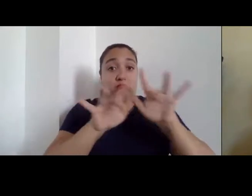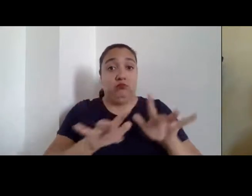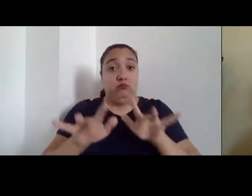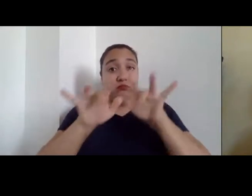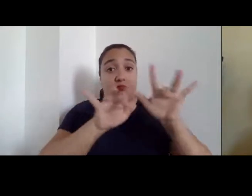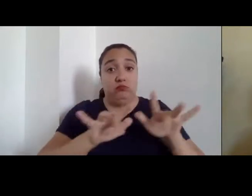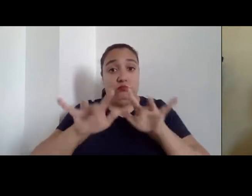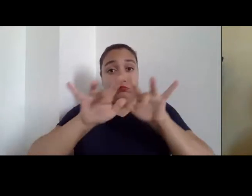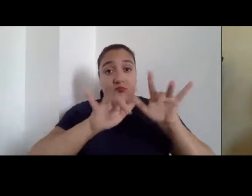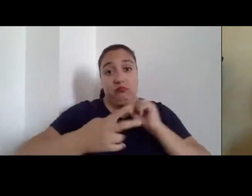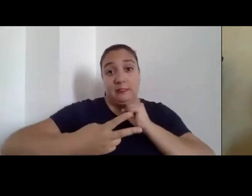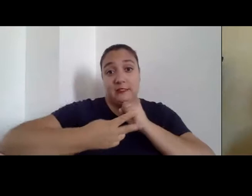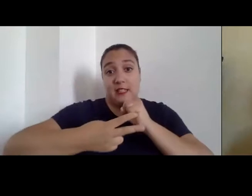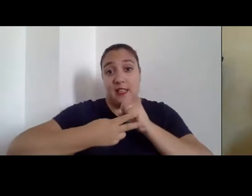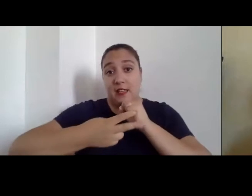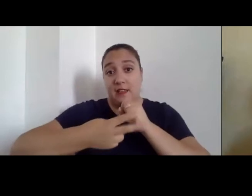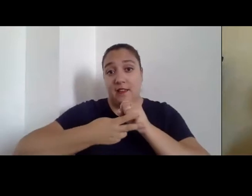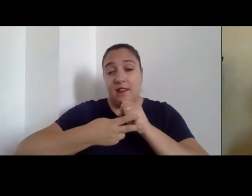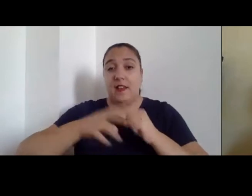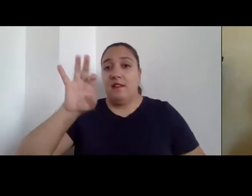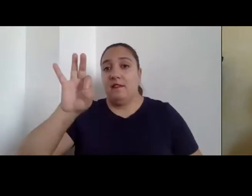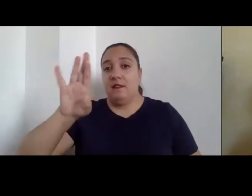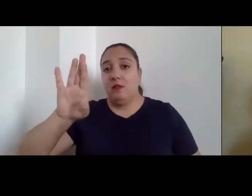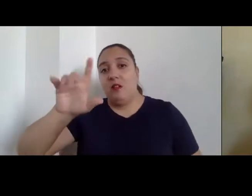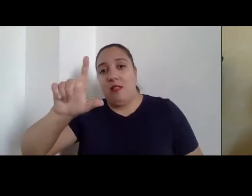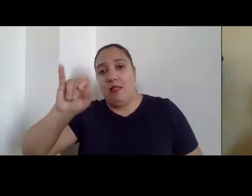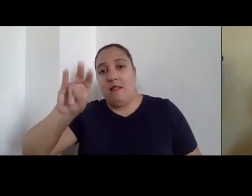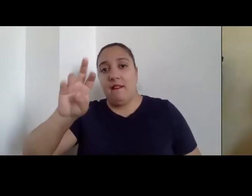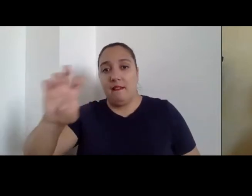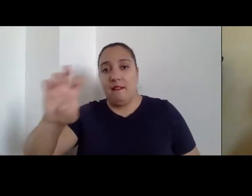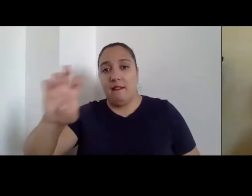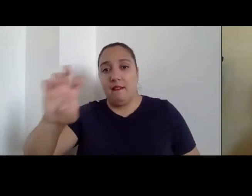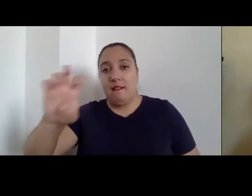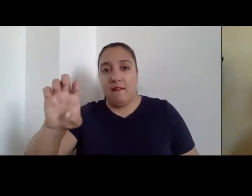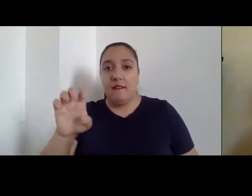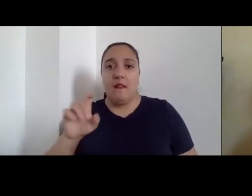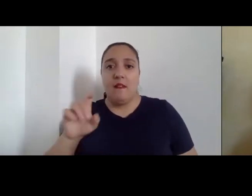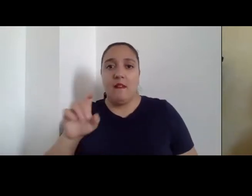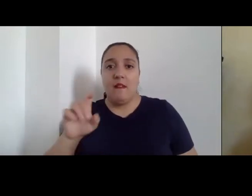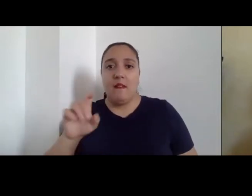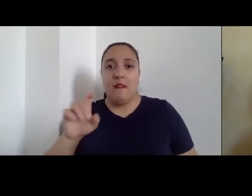under videos on the Dance/NYC Facebook page under the artists are necessary workers